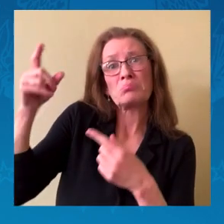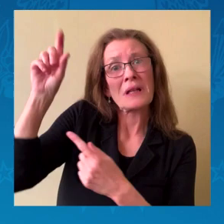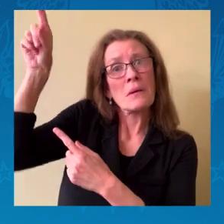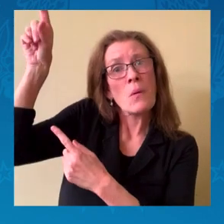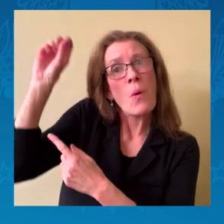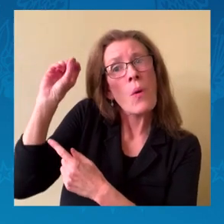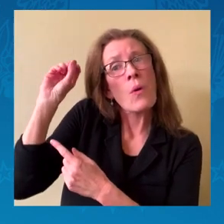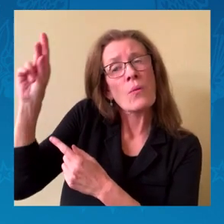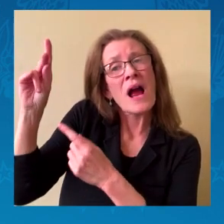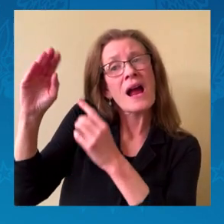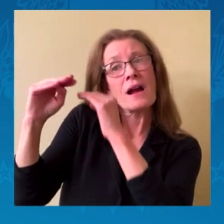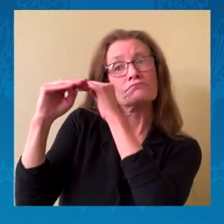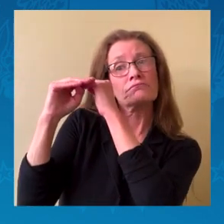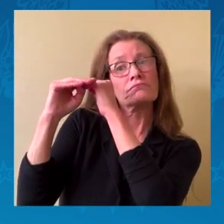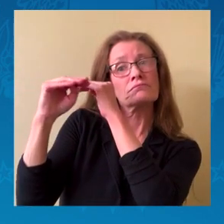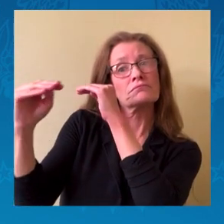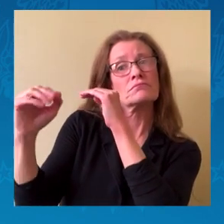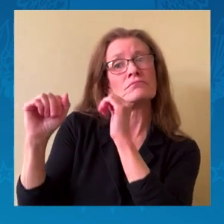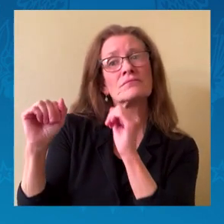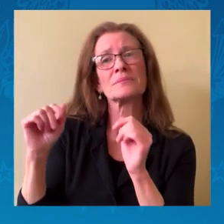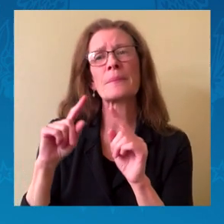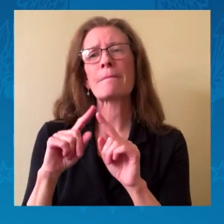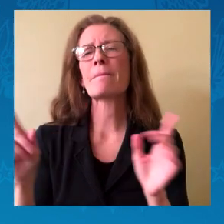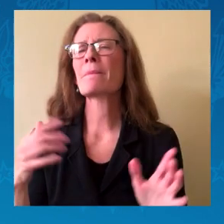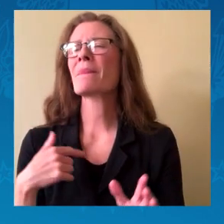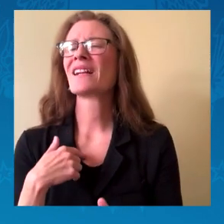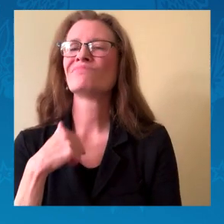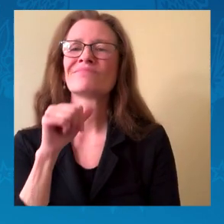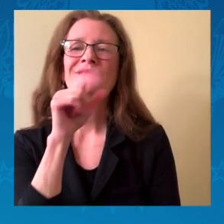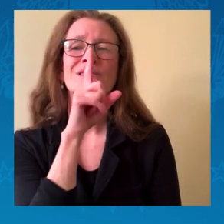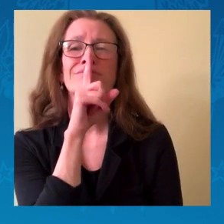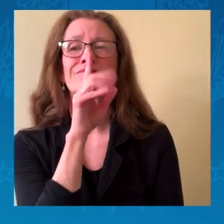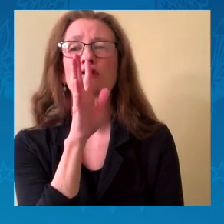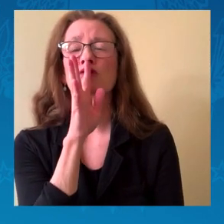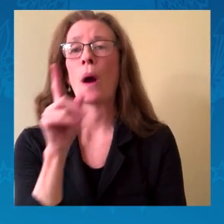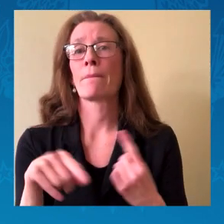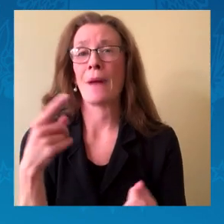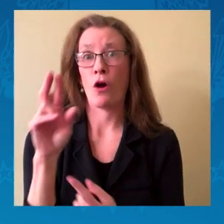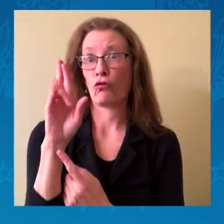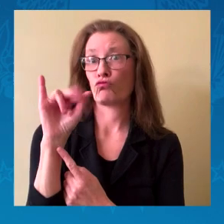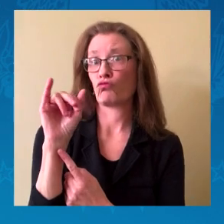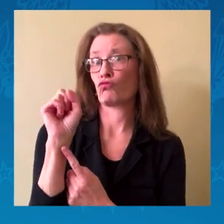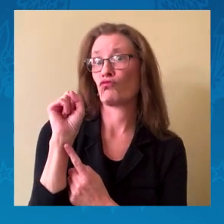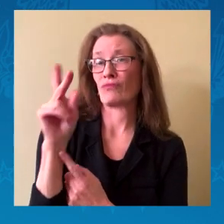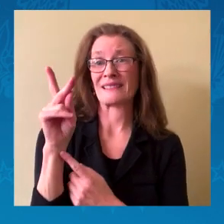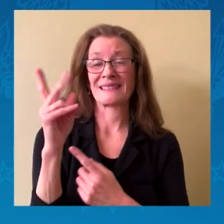arising from growing national security activities in space. You've heard from many people on the stage